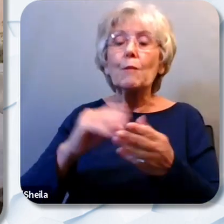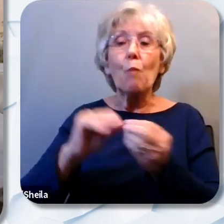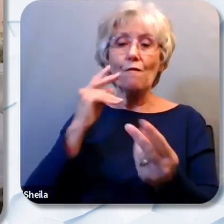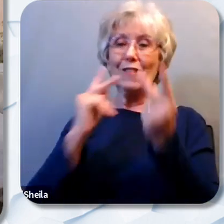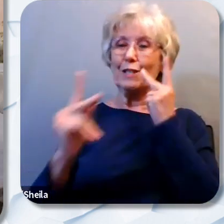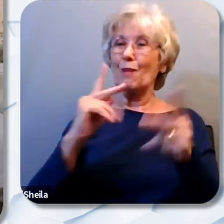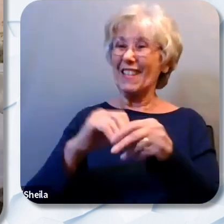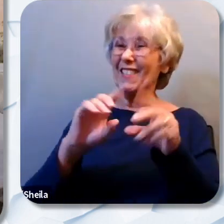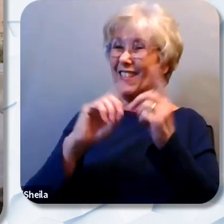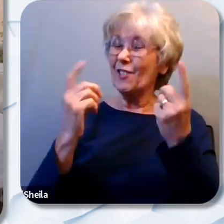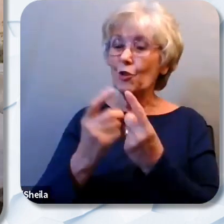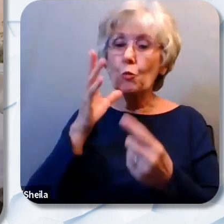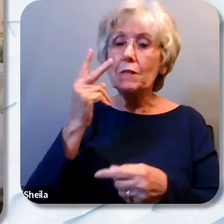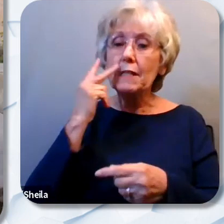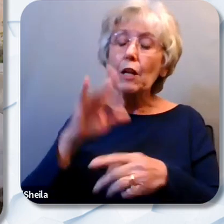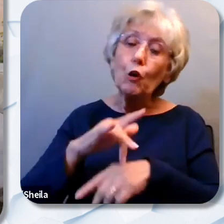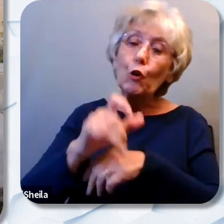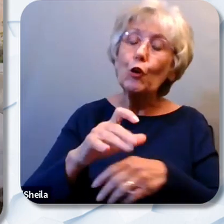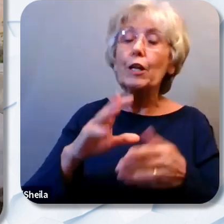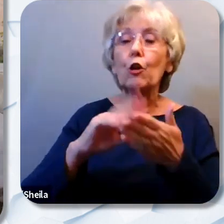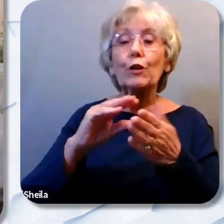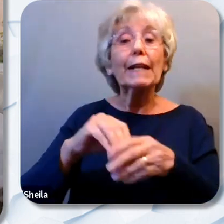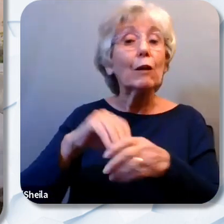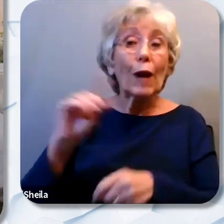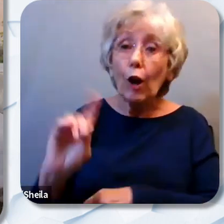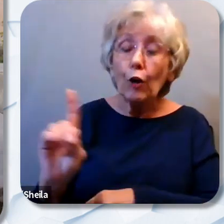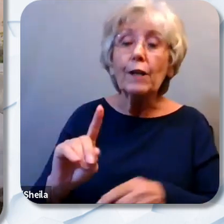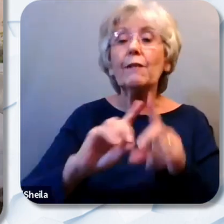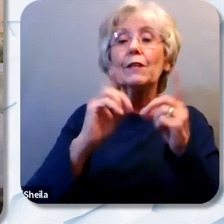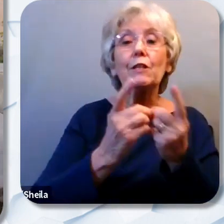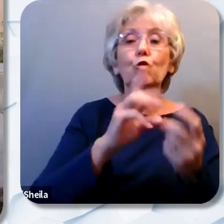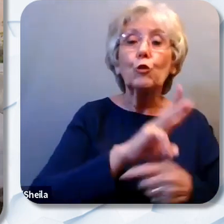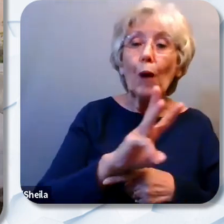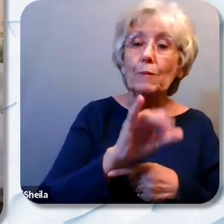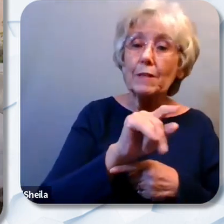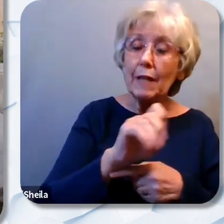learning. In districts websites the district's organizational chart will put early learning